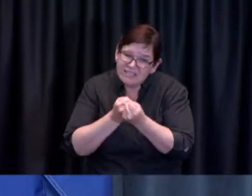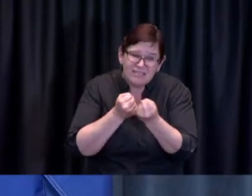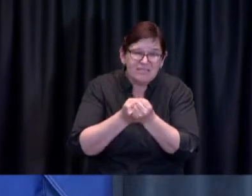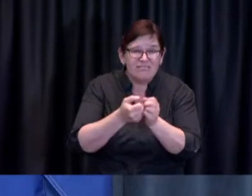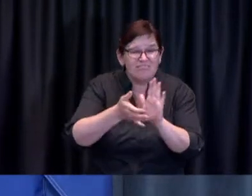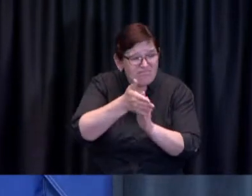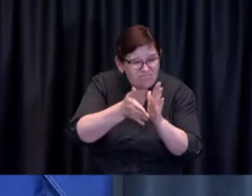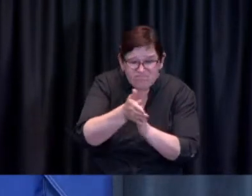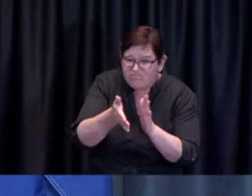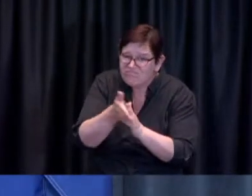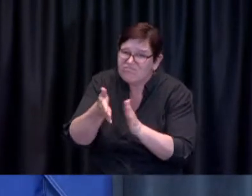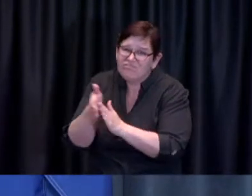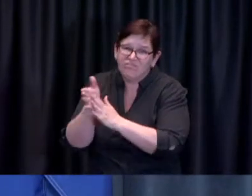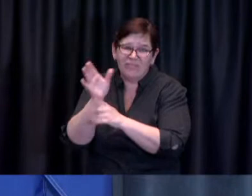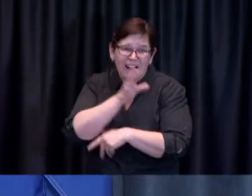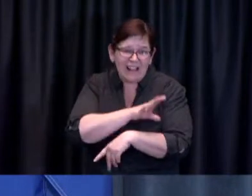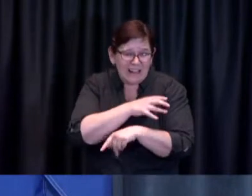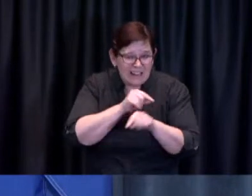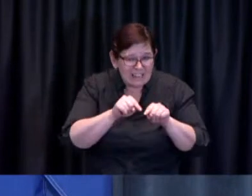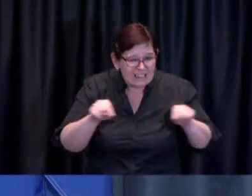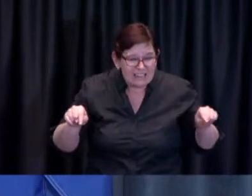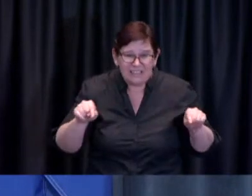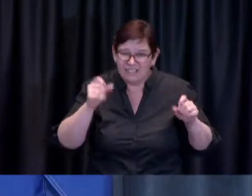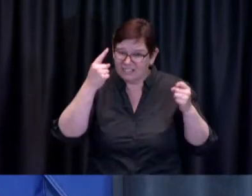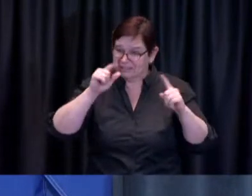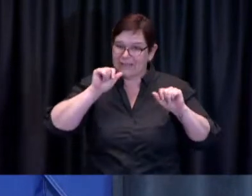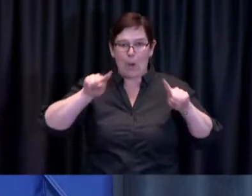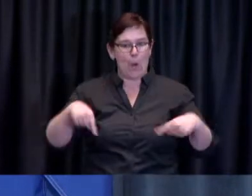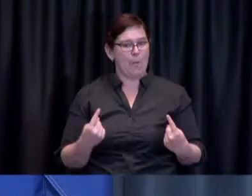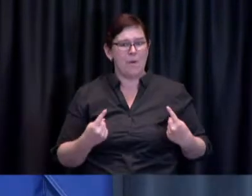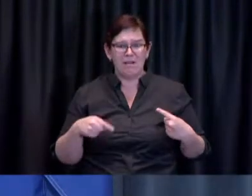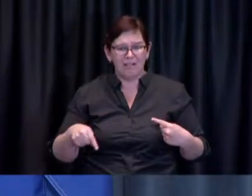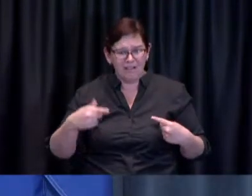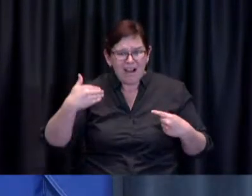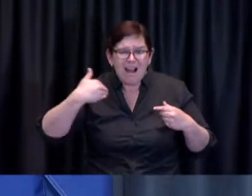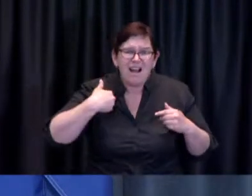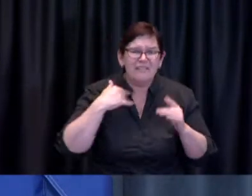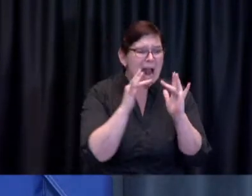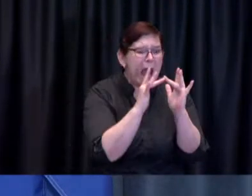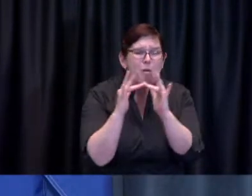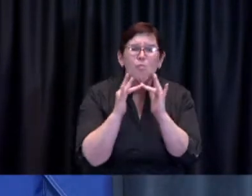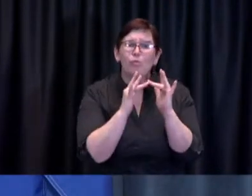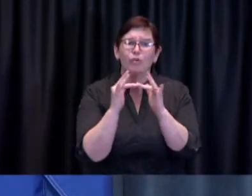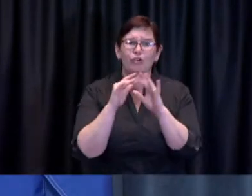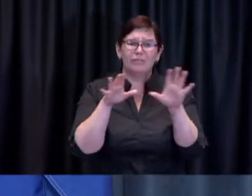and that means that it is augmented and supported by a growing network of partner-operated clinics